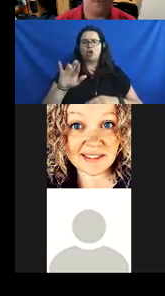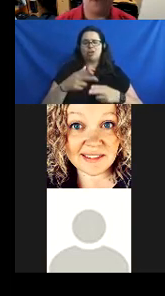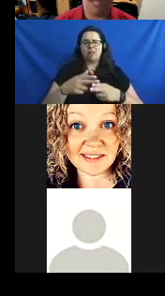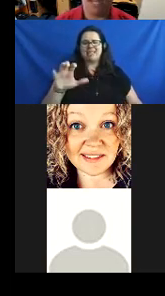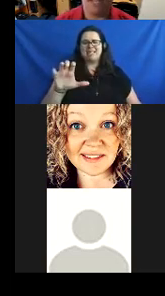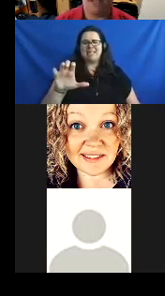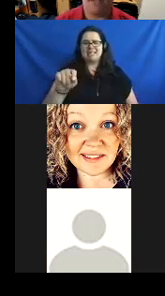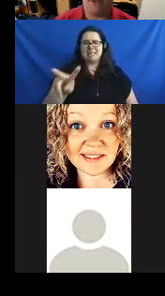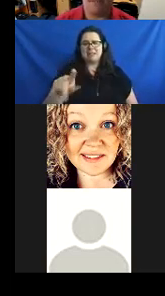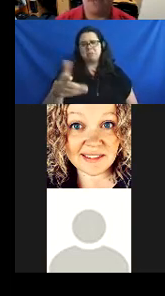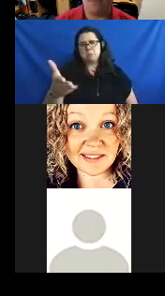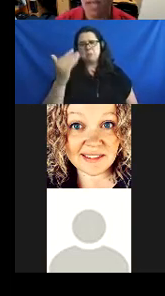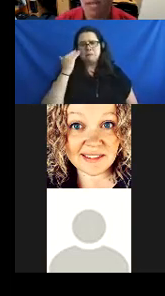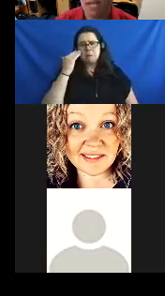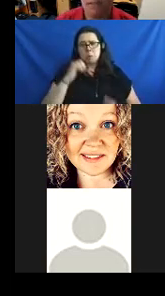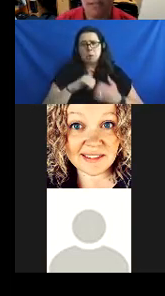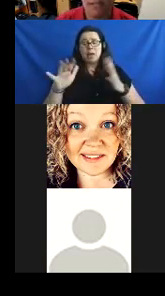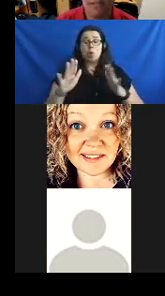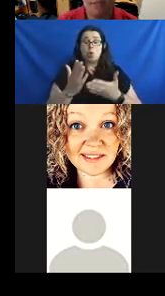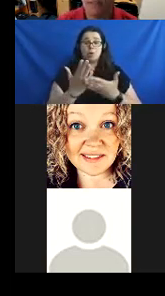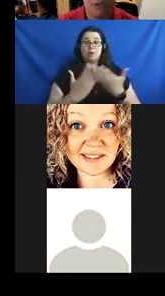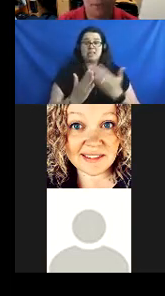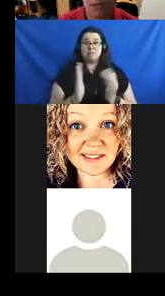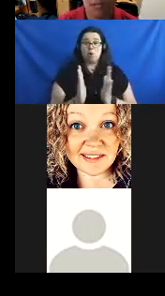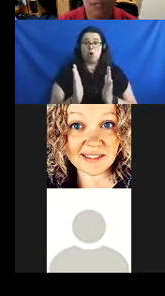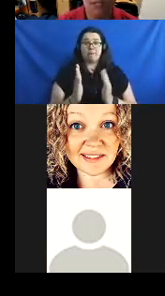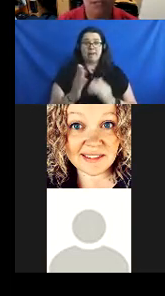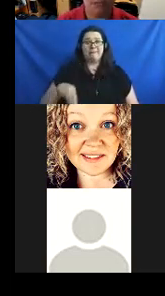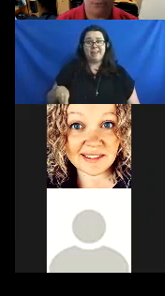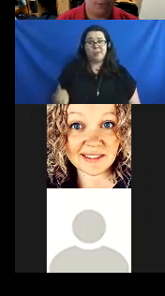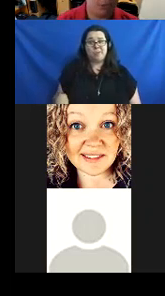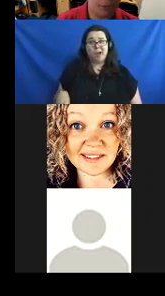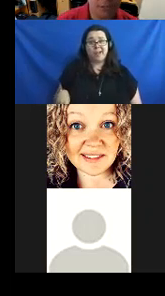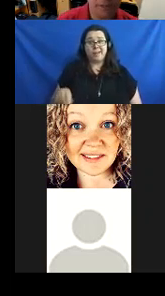HANDHELD DEVICES THAT FIT IN YOUR POCKET TO LARGER DEVICES